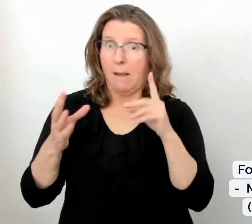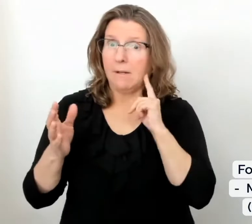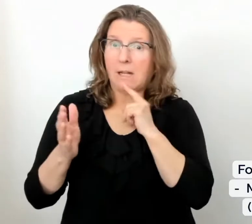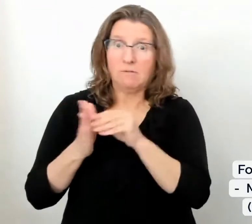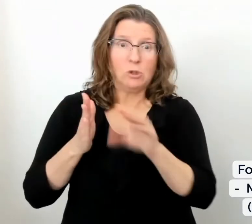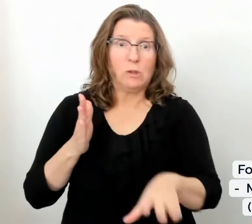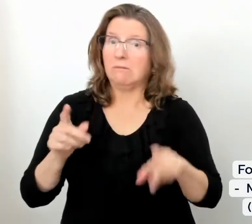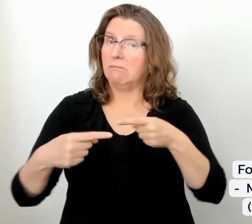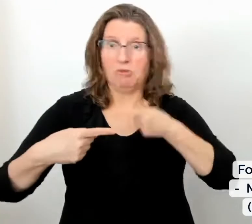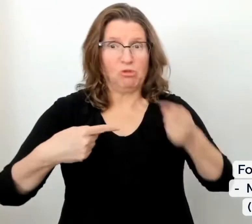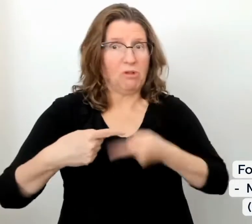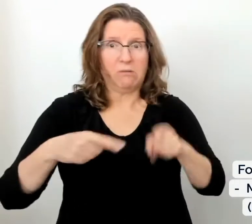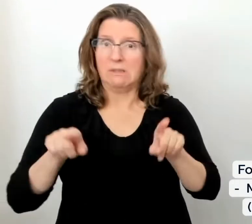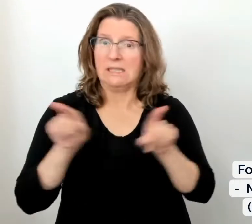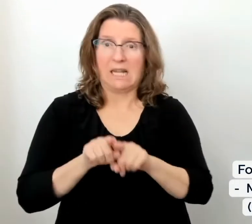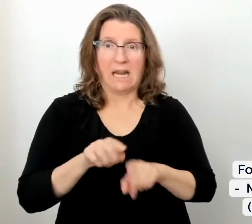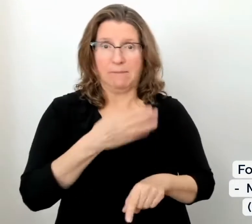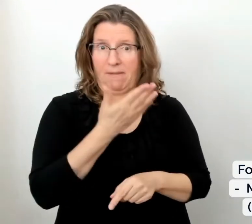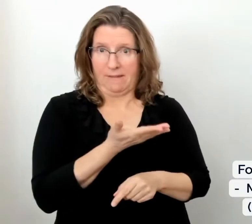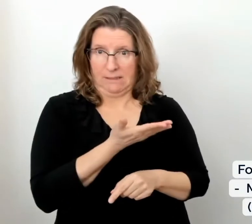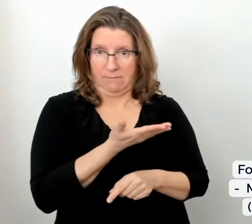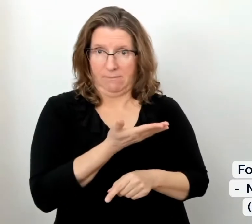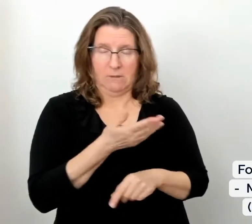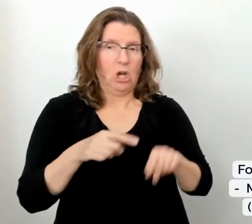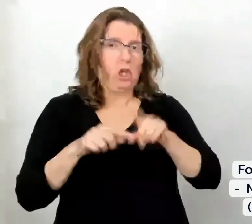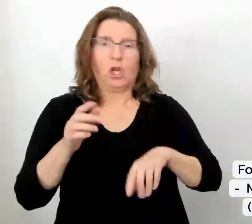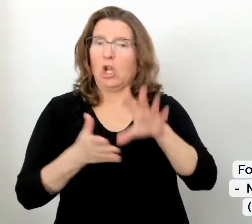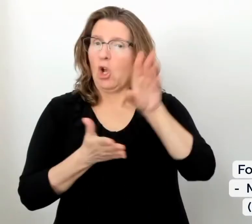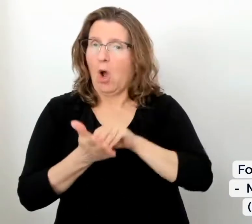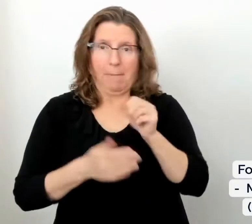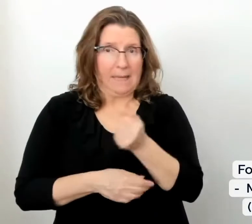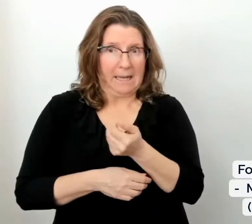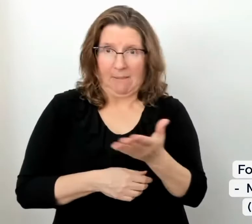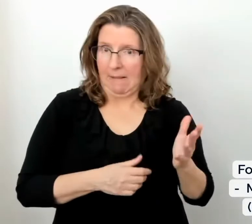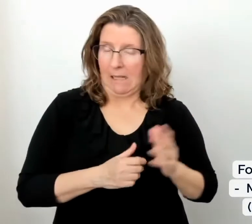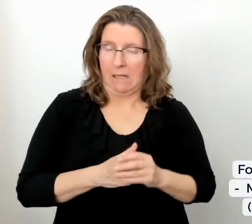I have seen deaf students produce work like this too. Many deaf students struggle.